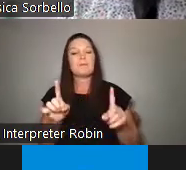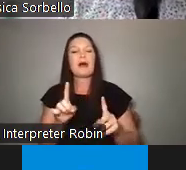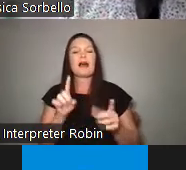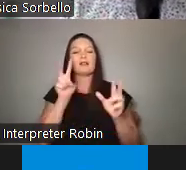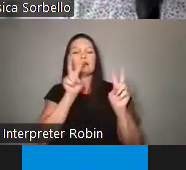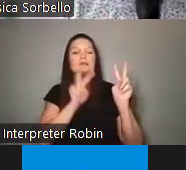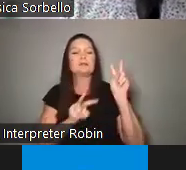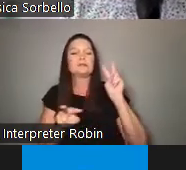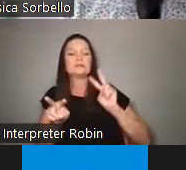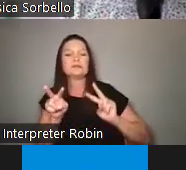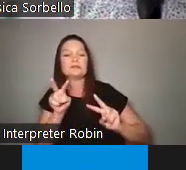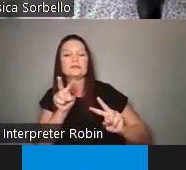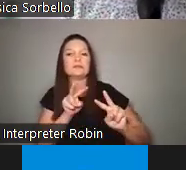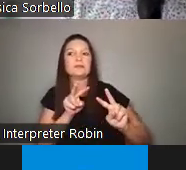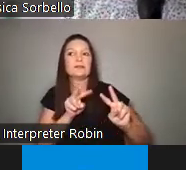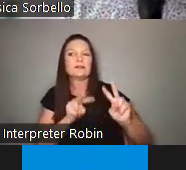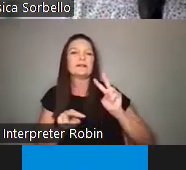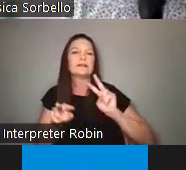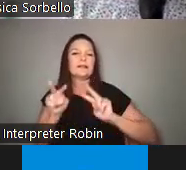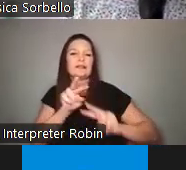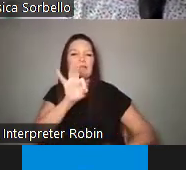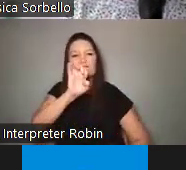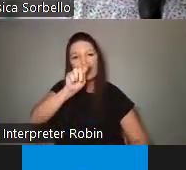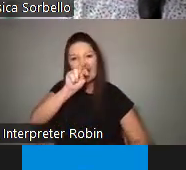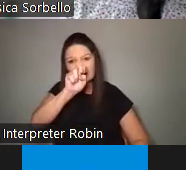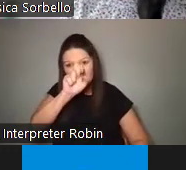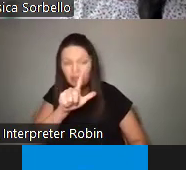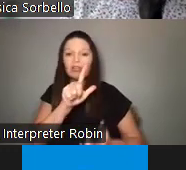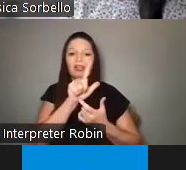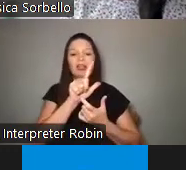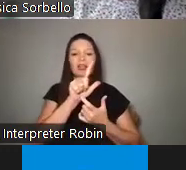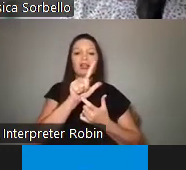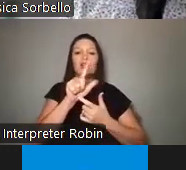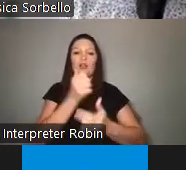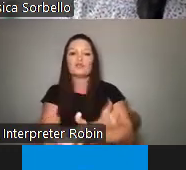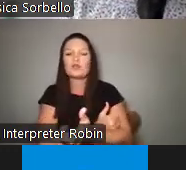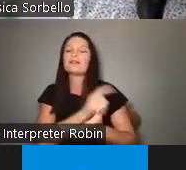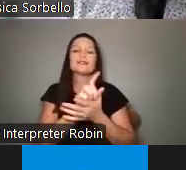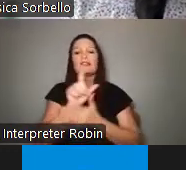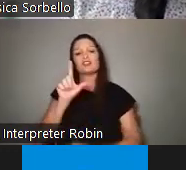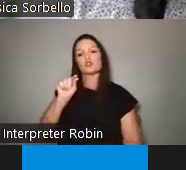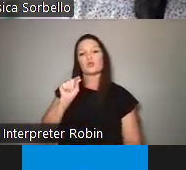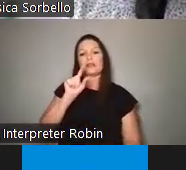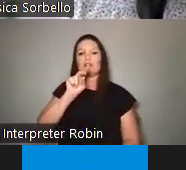those are, you know, an unknown use of fentanyl.